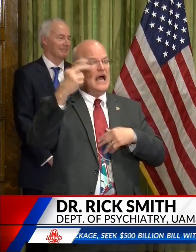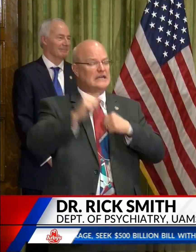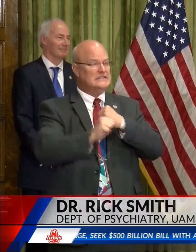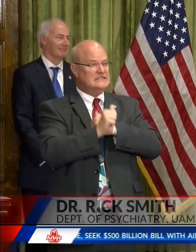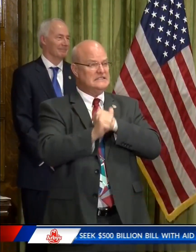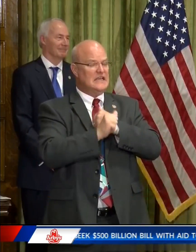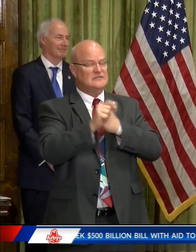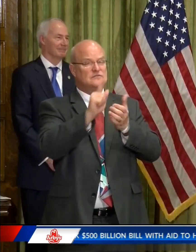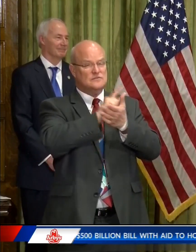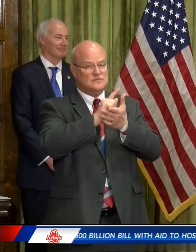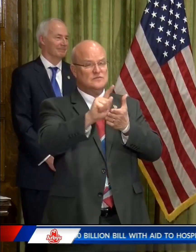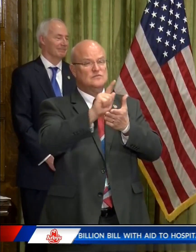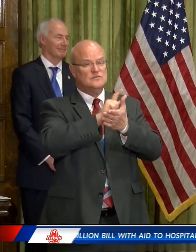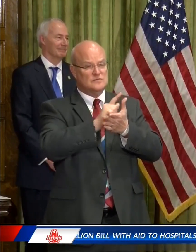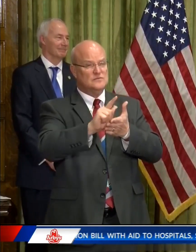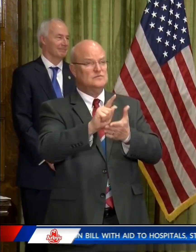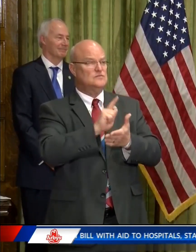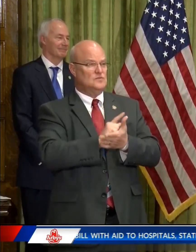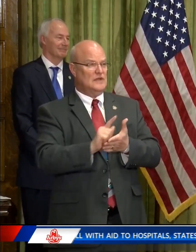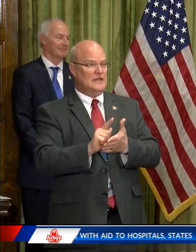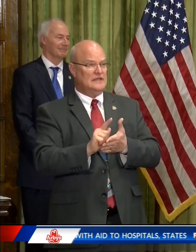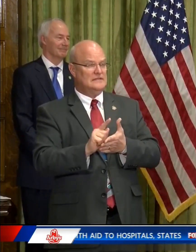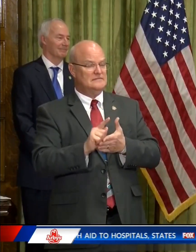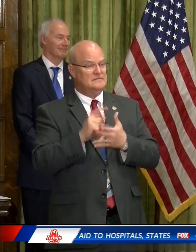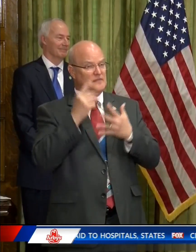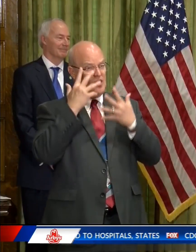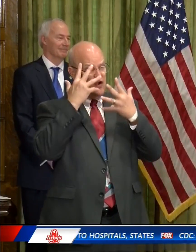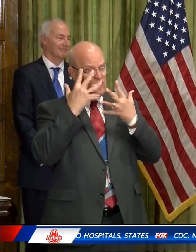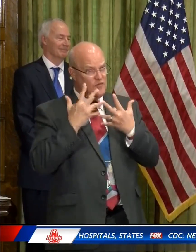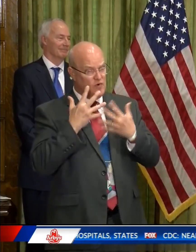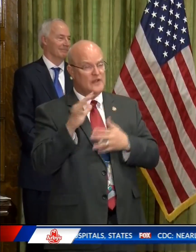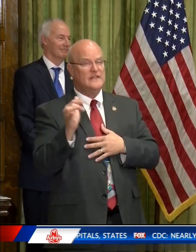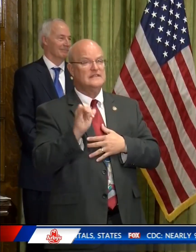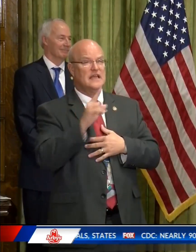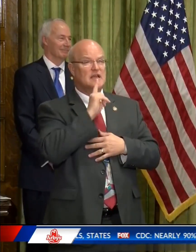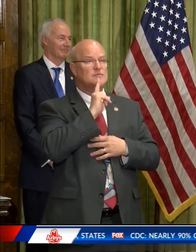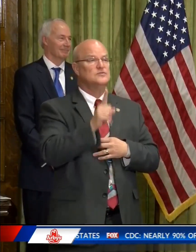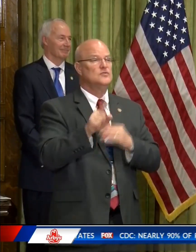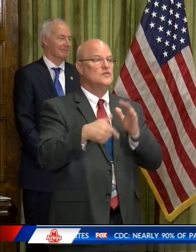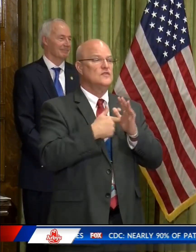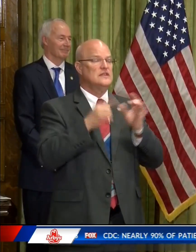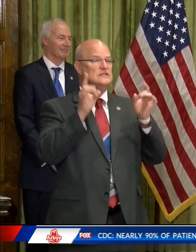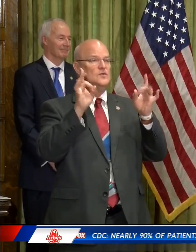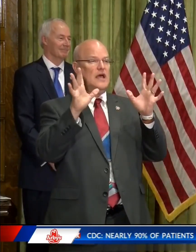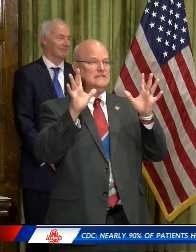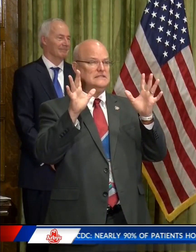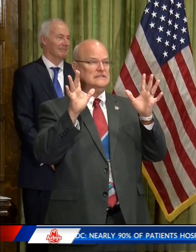THE SAME WAS TRUE FOR THIS FLOOD, THIS CRISIS TOO WILL TO NORMAL ACTIVITIES" DR.